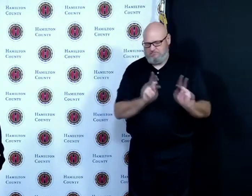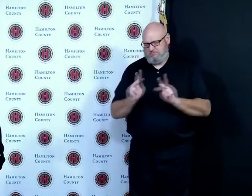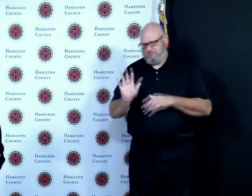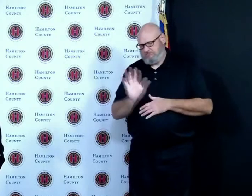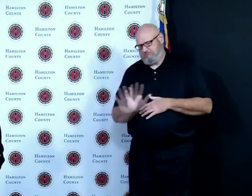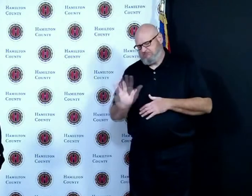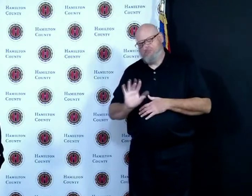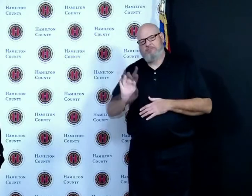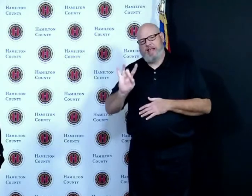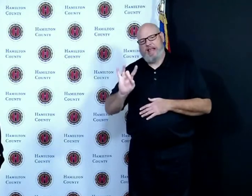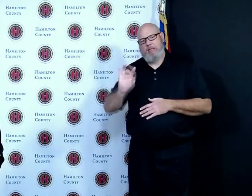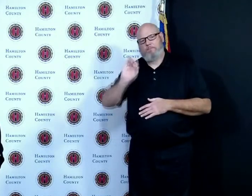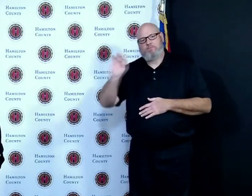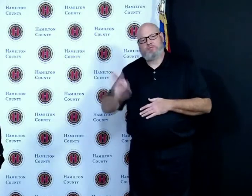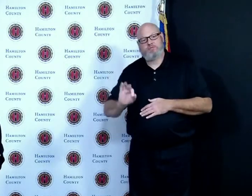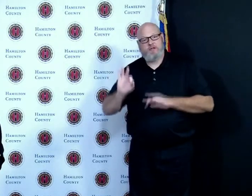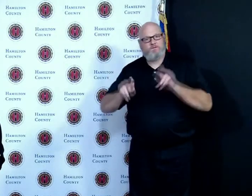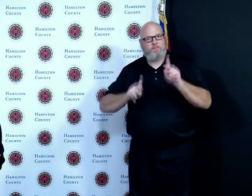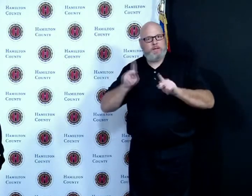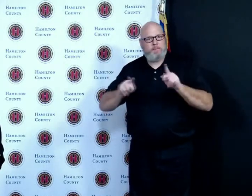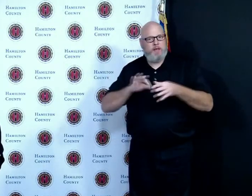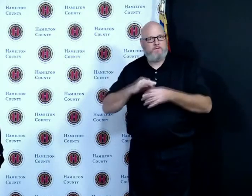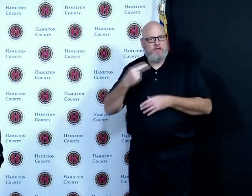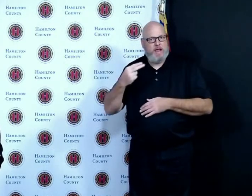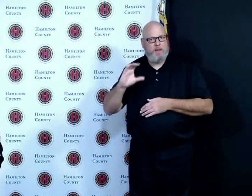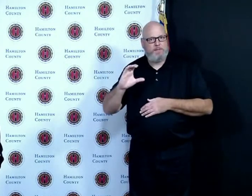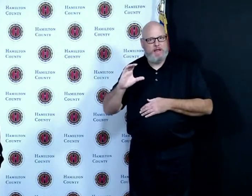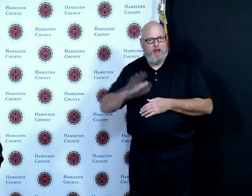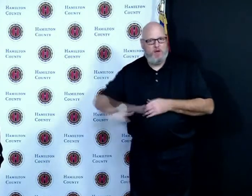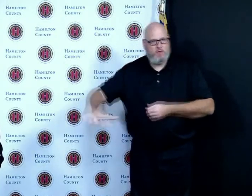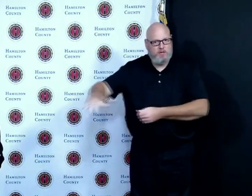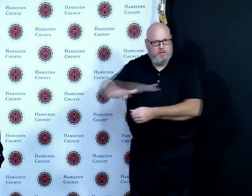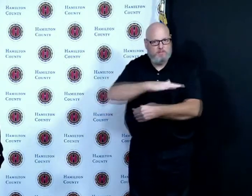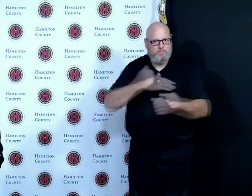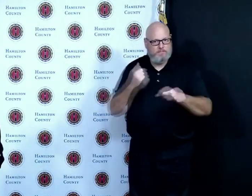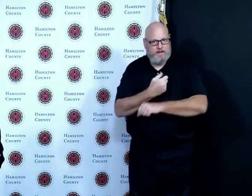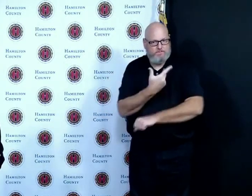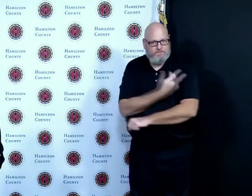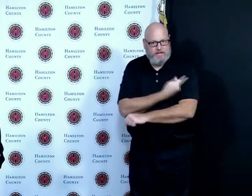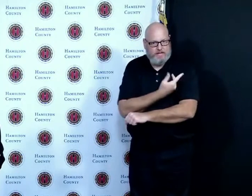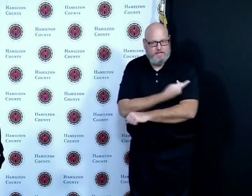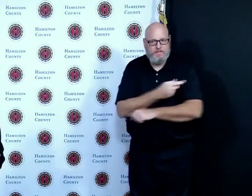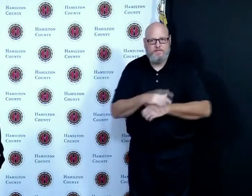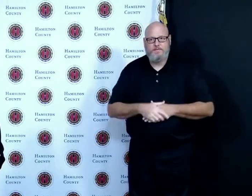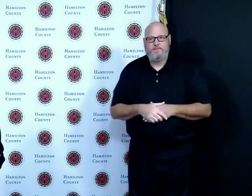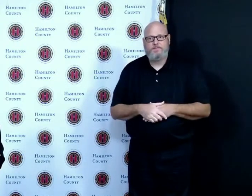hope I'm saying that right Greg Greg will correct me if I'm wrong on that so they're evaluating